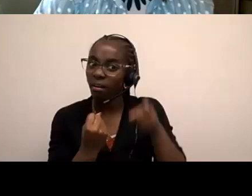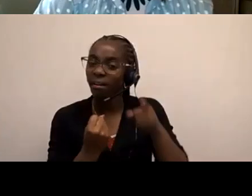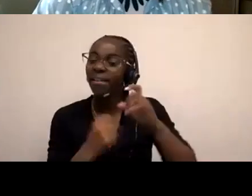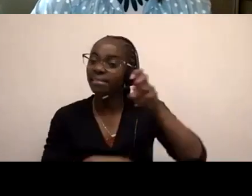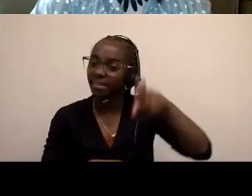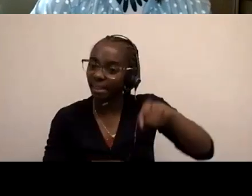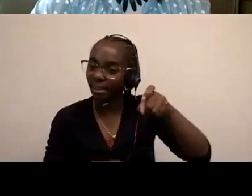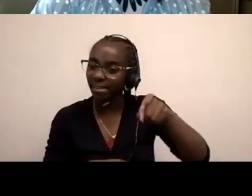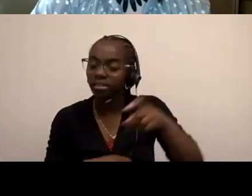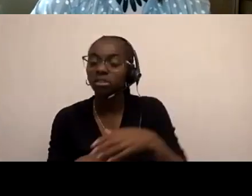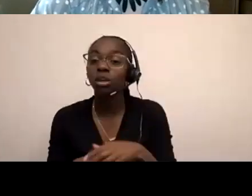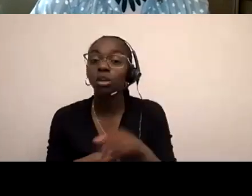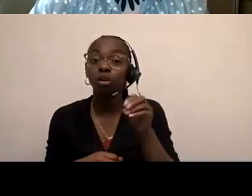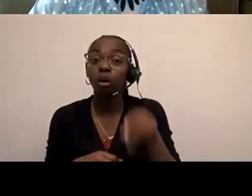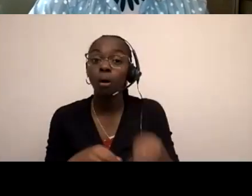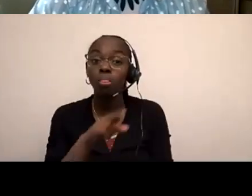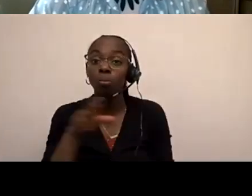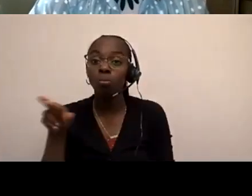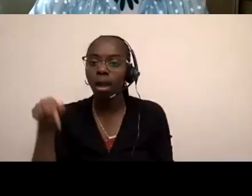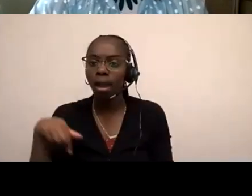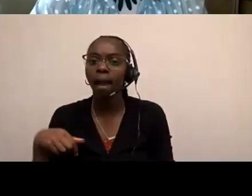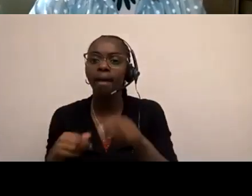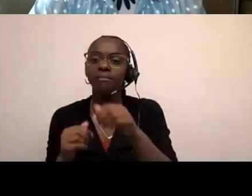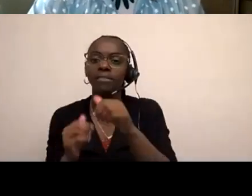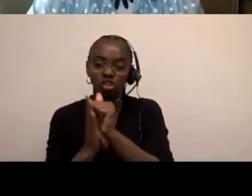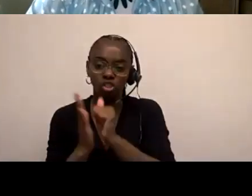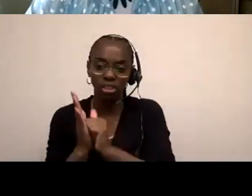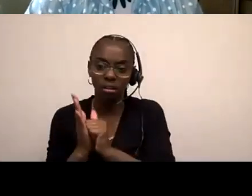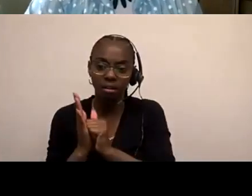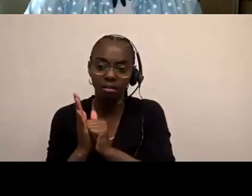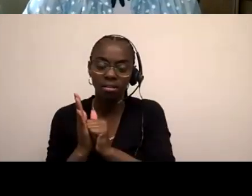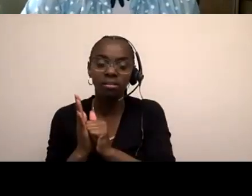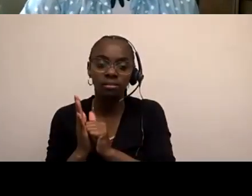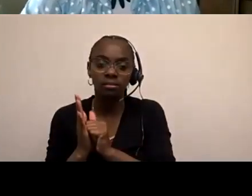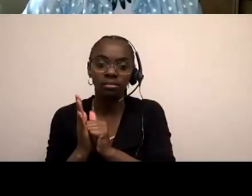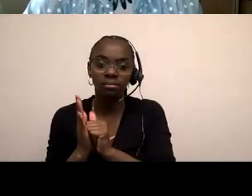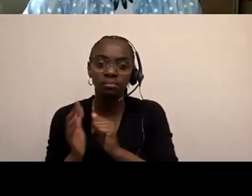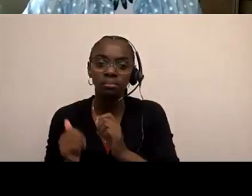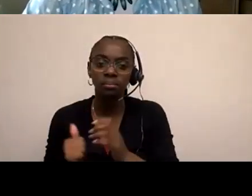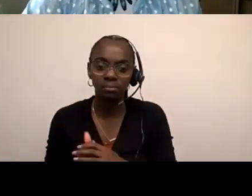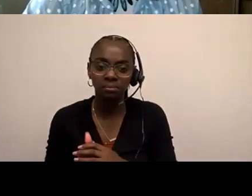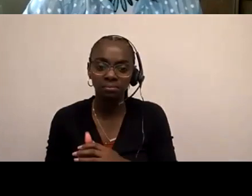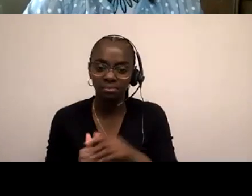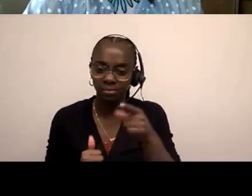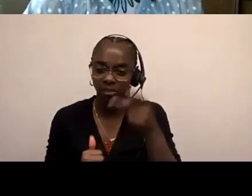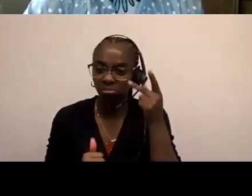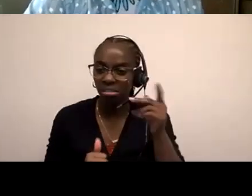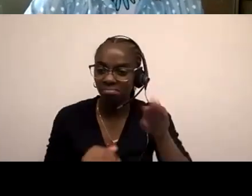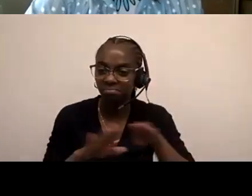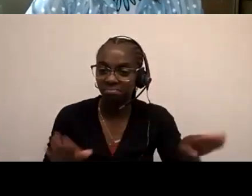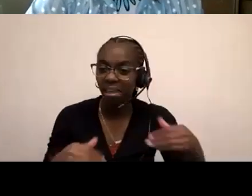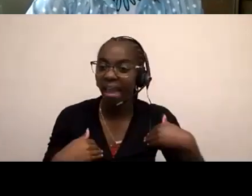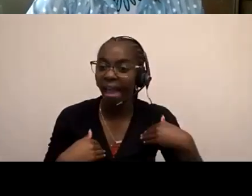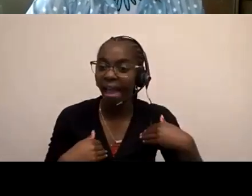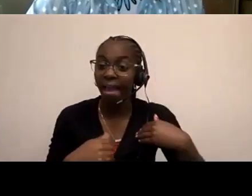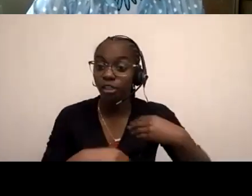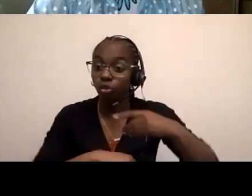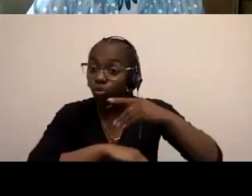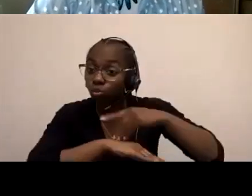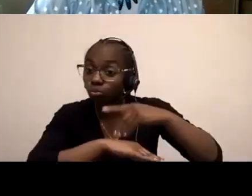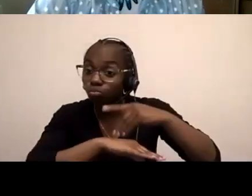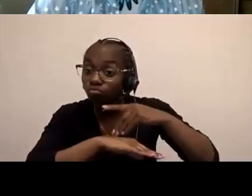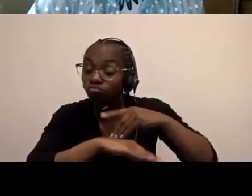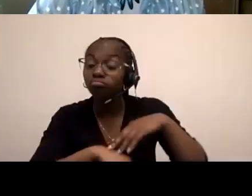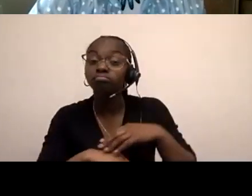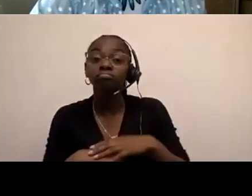ON THE RIGHT HERE WE HAVE AGENDA WHERE LITTLE JOHNNY HAS WORK TASKS AND THESE COULD BE WORK